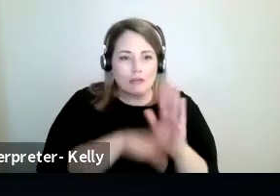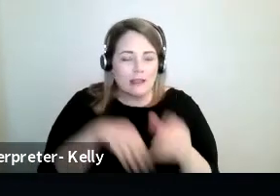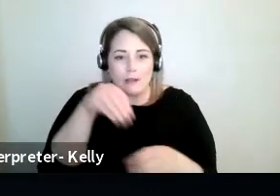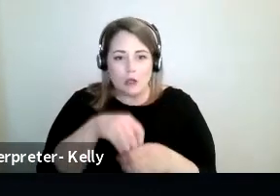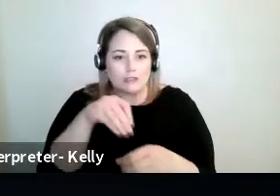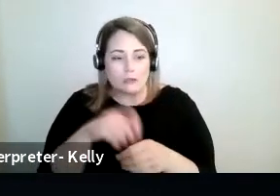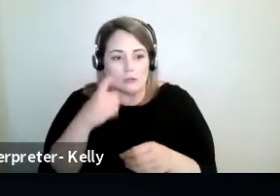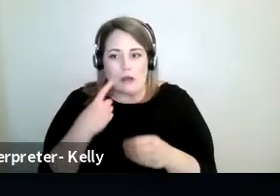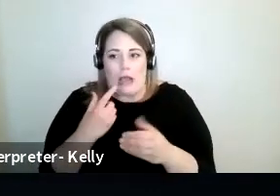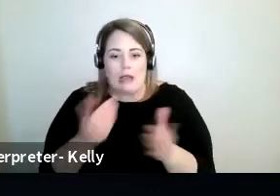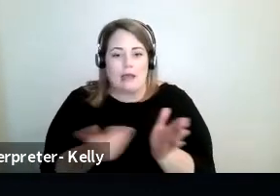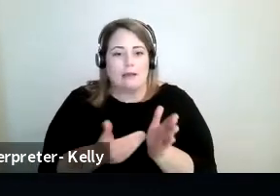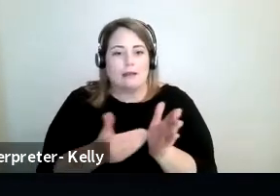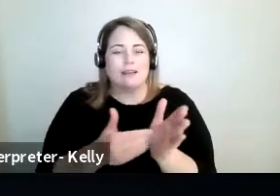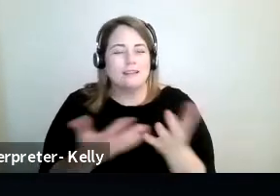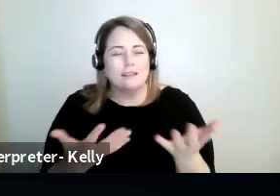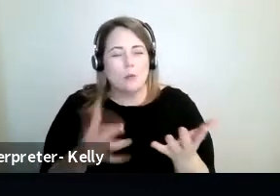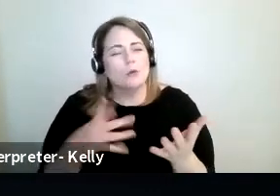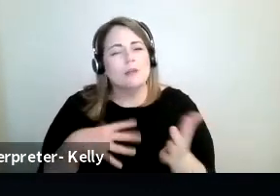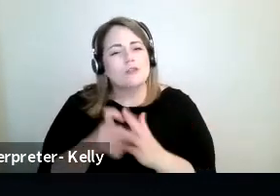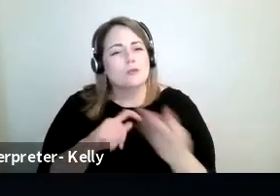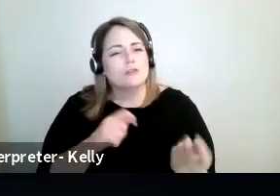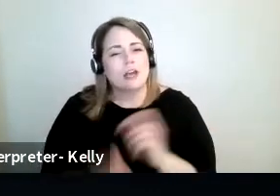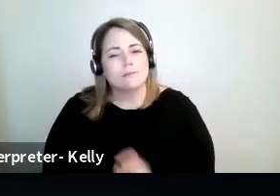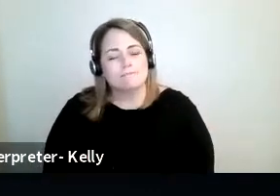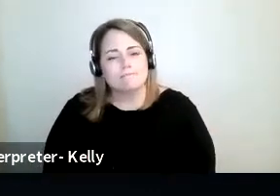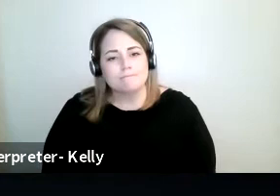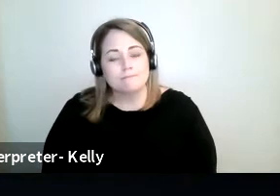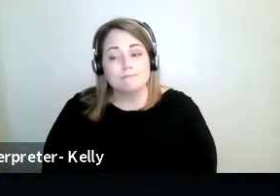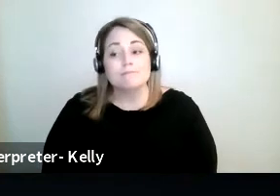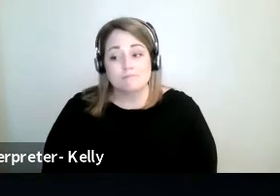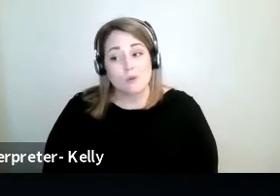What will it take for us to change? LISA: It starts with that real broader